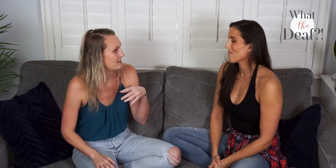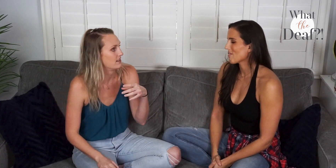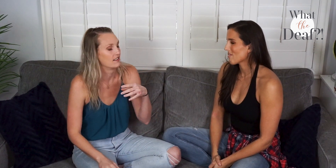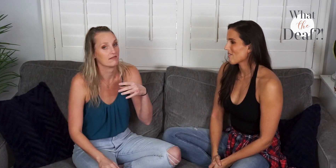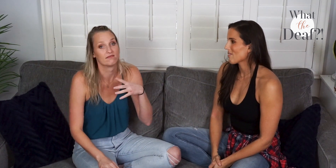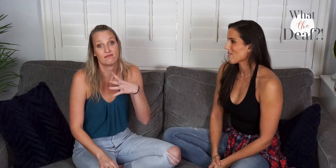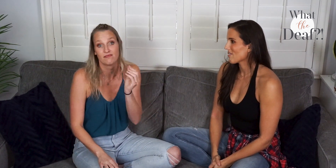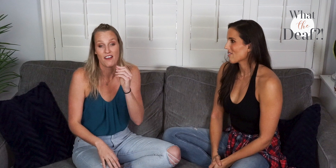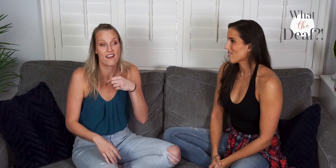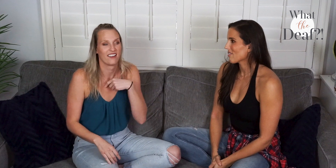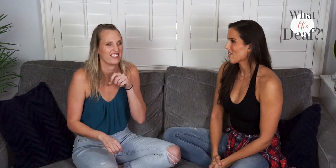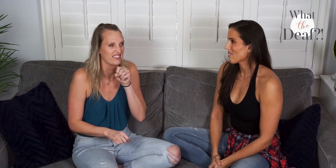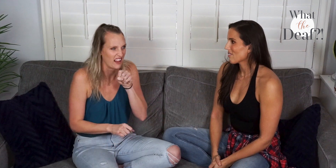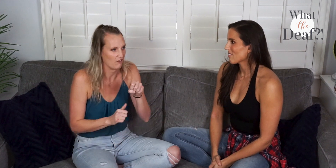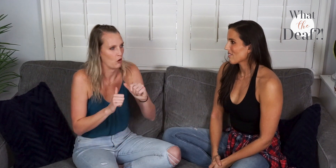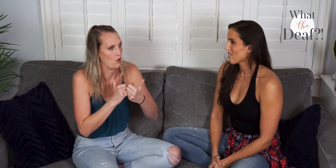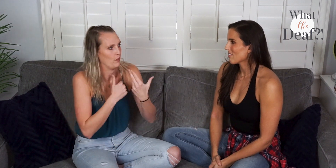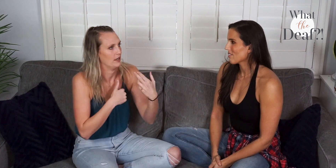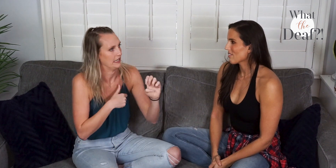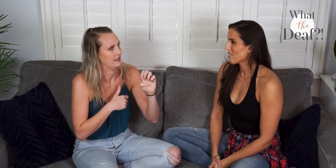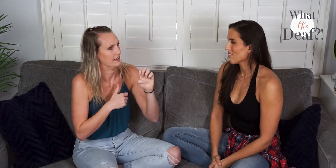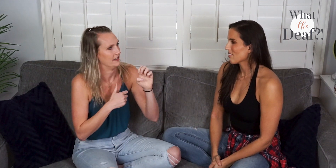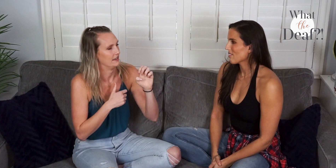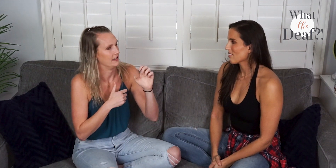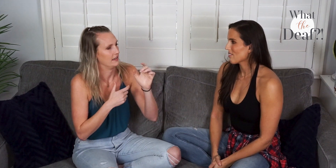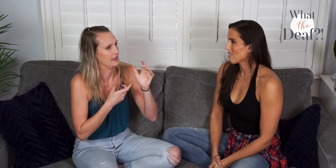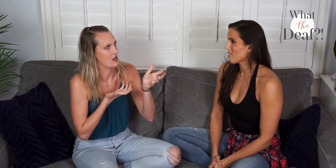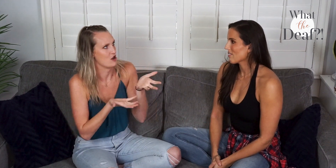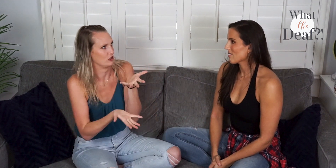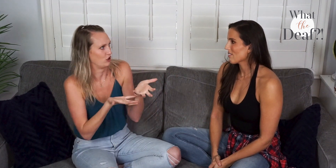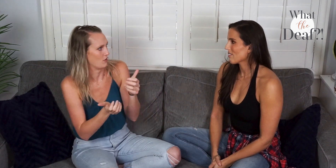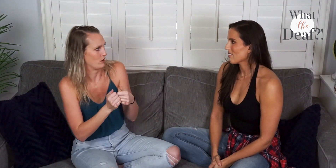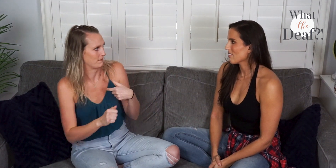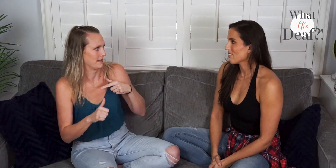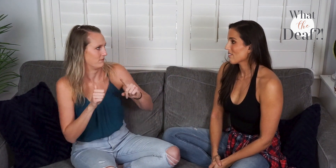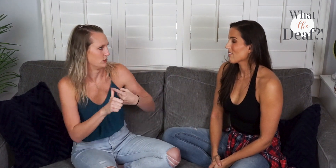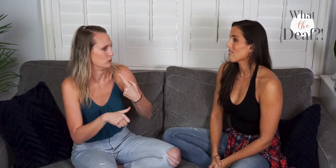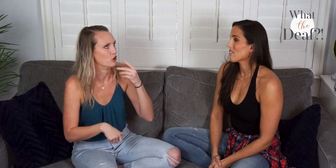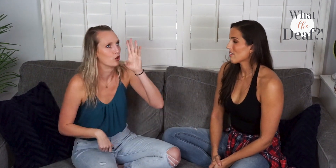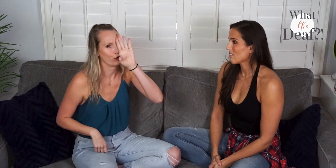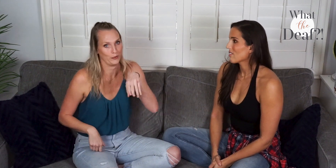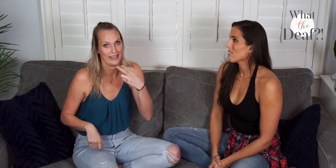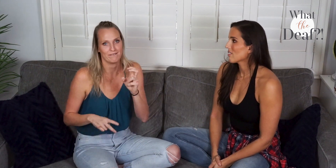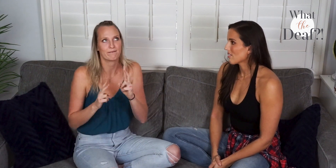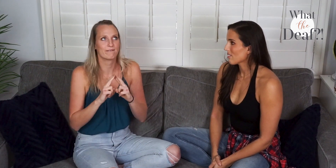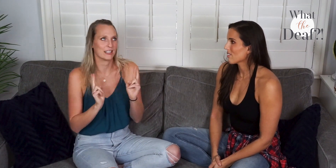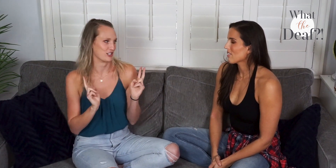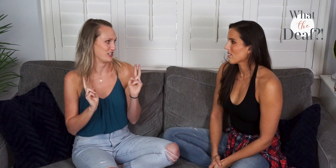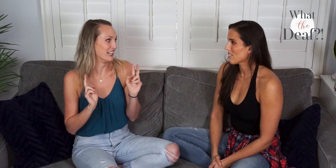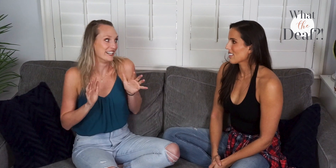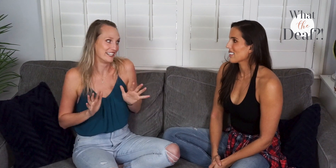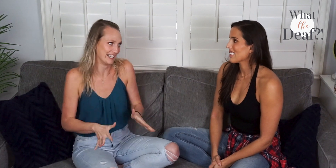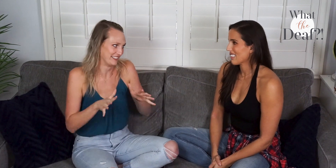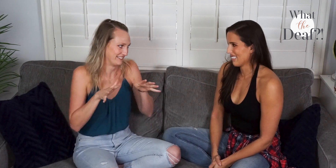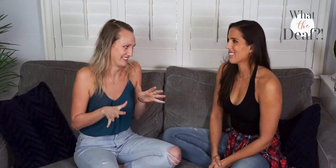And I loved how he interacted with me first. I know that he was very nervous,